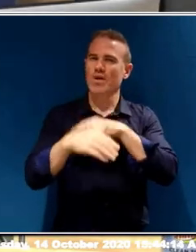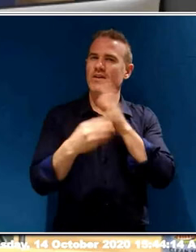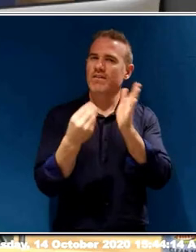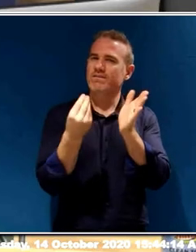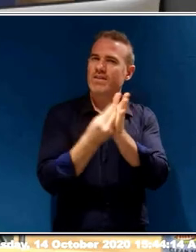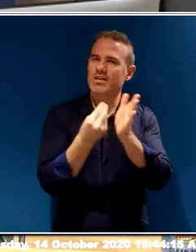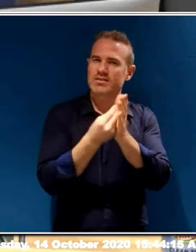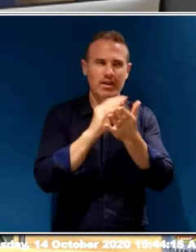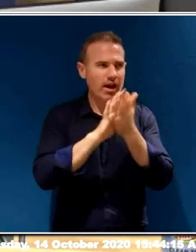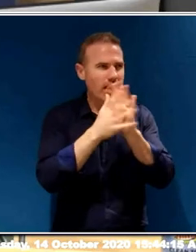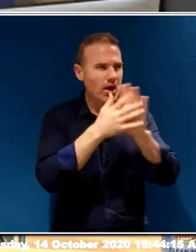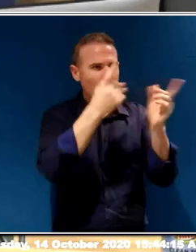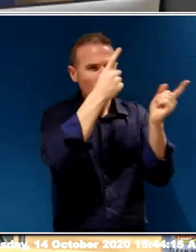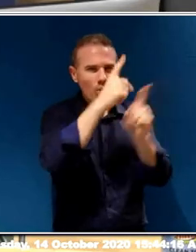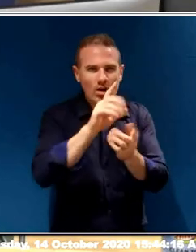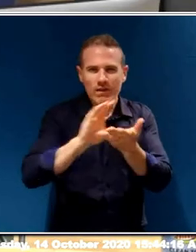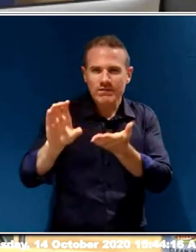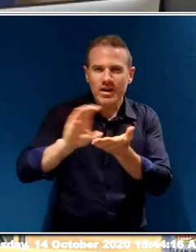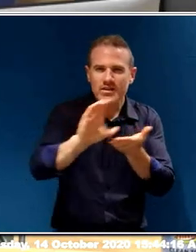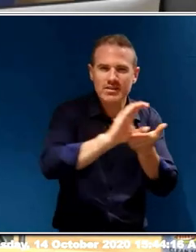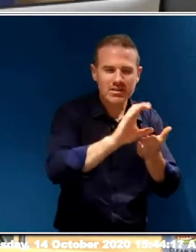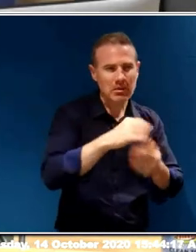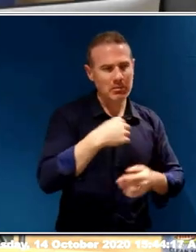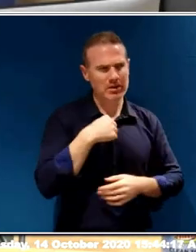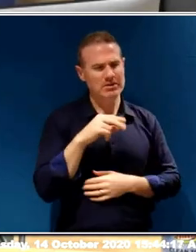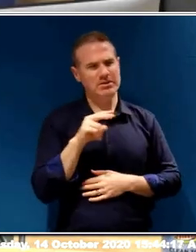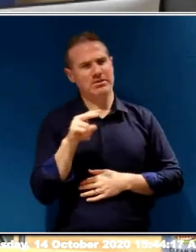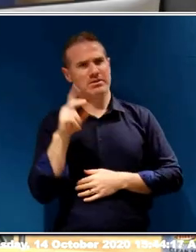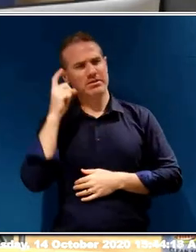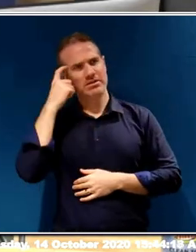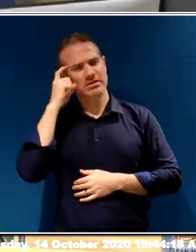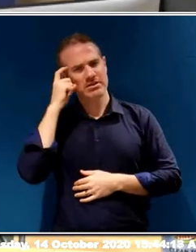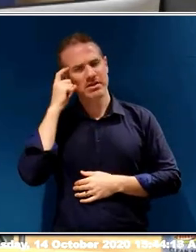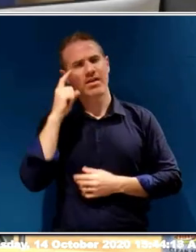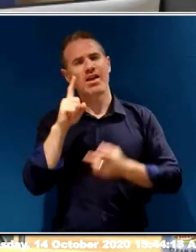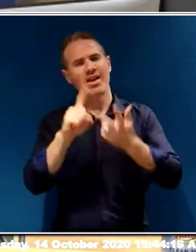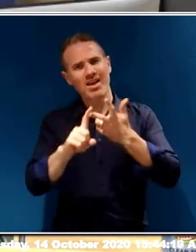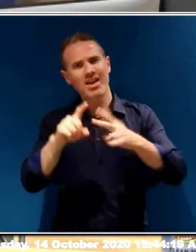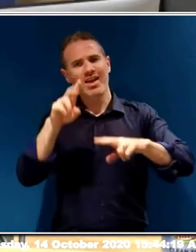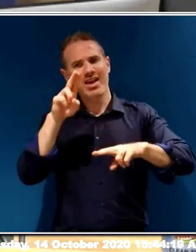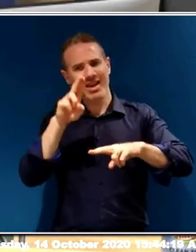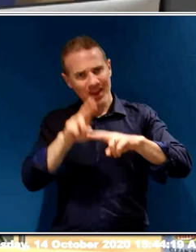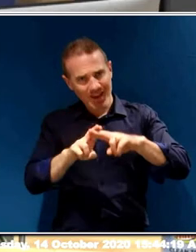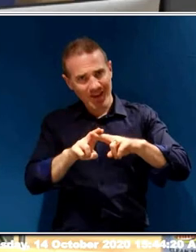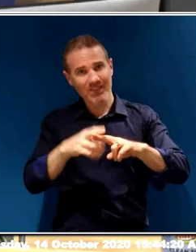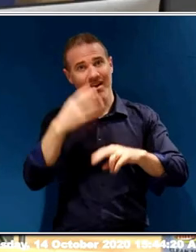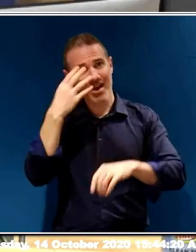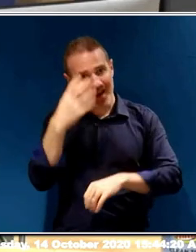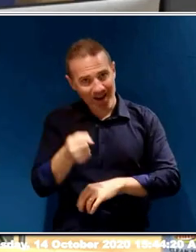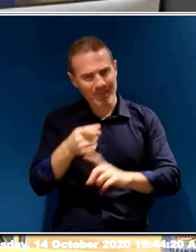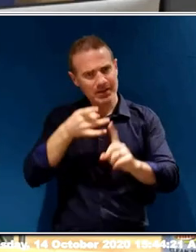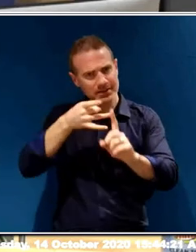If a student --- if specific funding comes because there's an identified